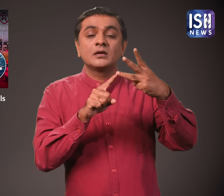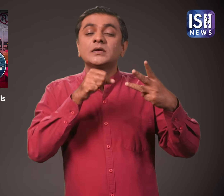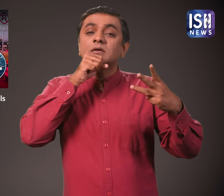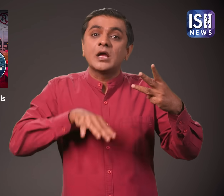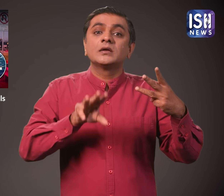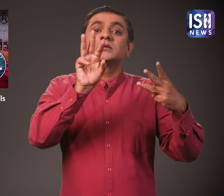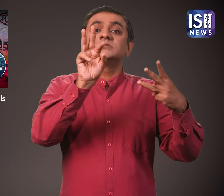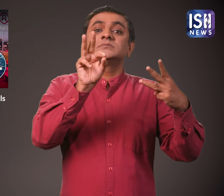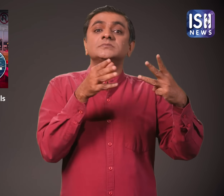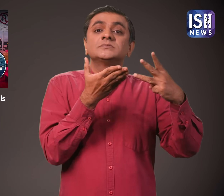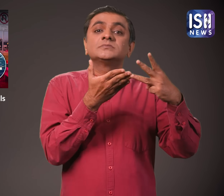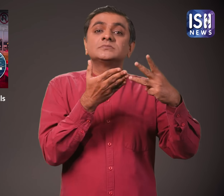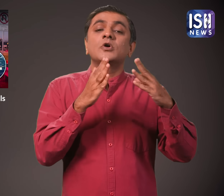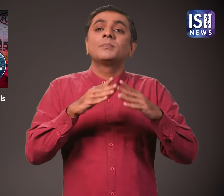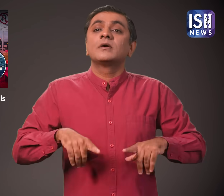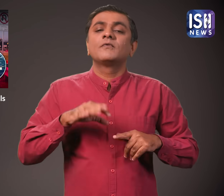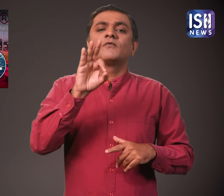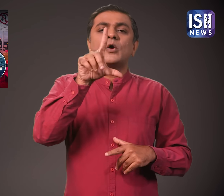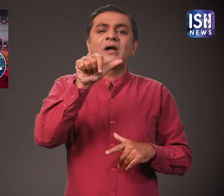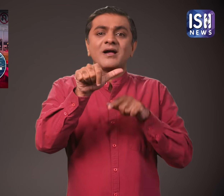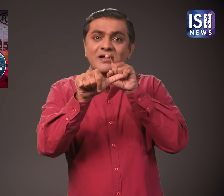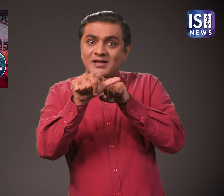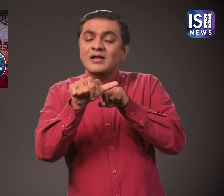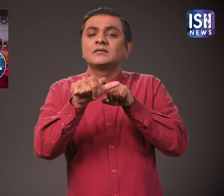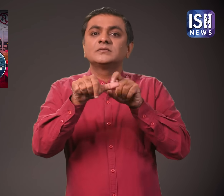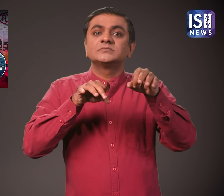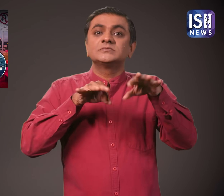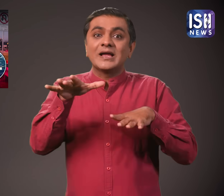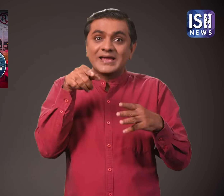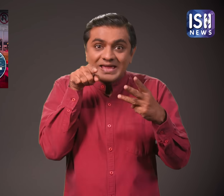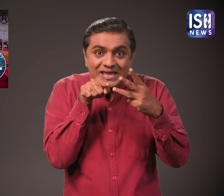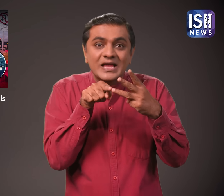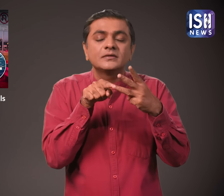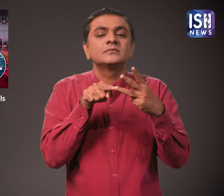3. A 30-year-old man from Florida City.